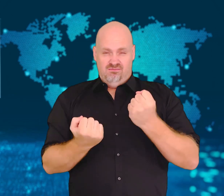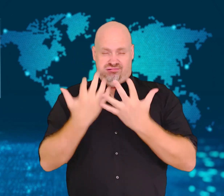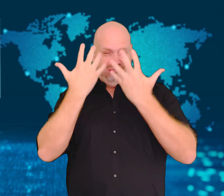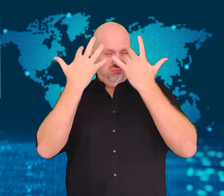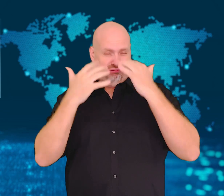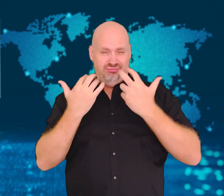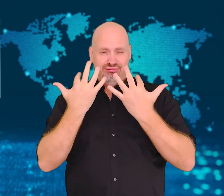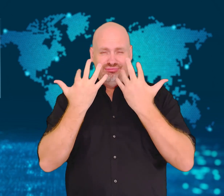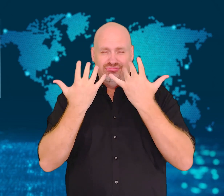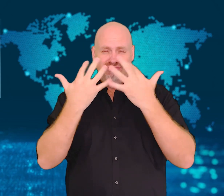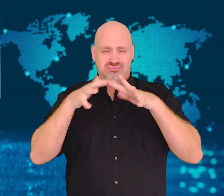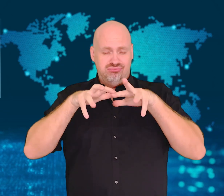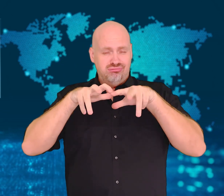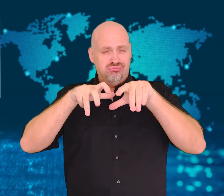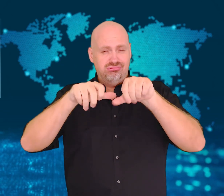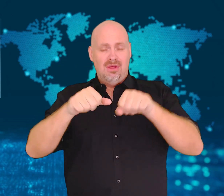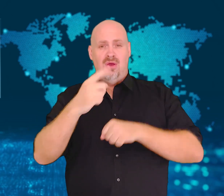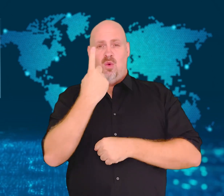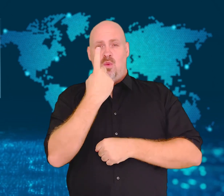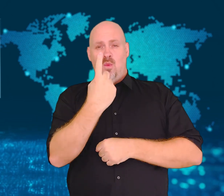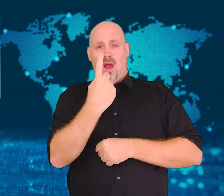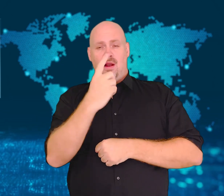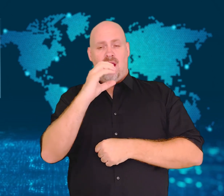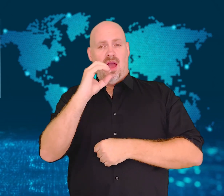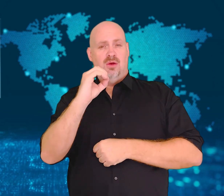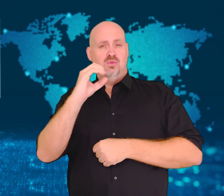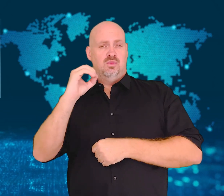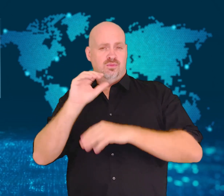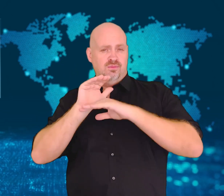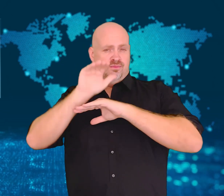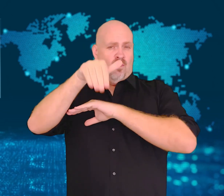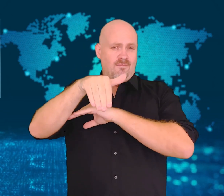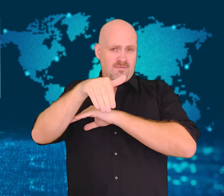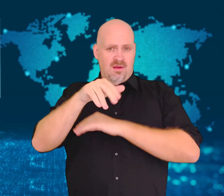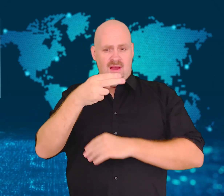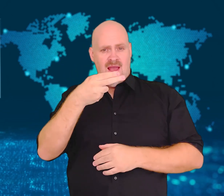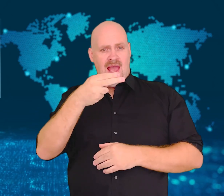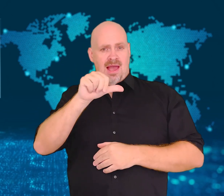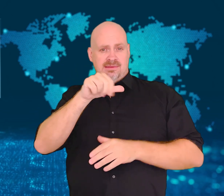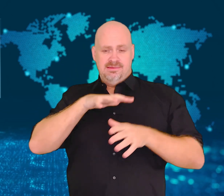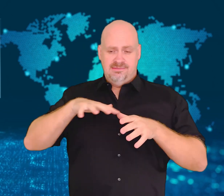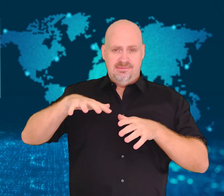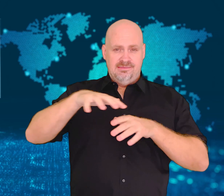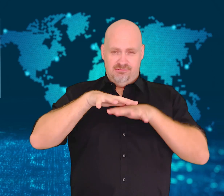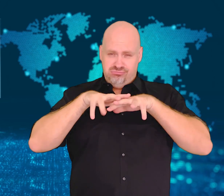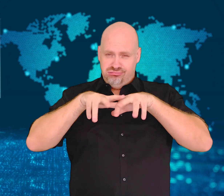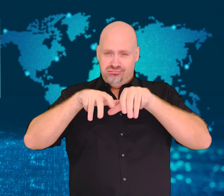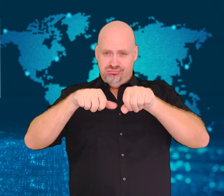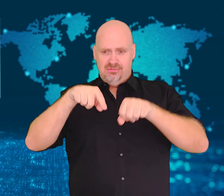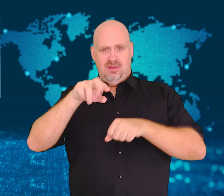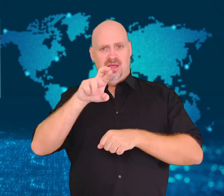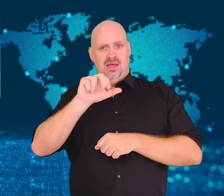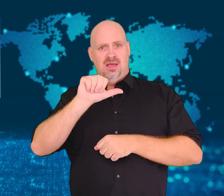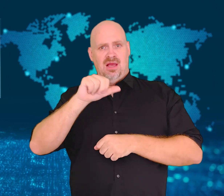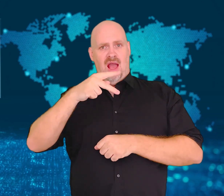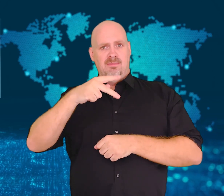home of the Easter Island archaeological site, off the west coast of Chile.